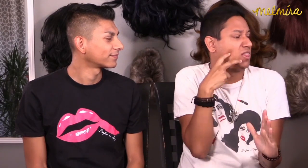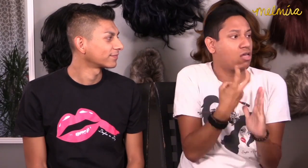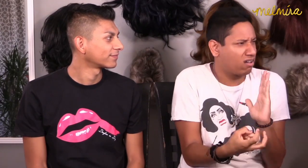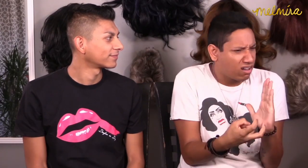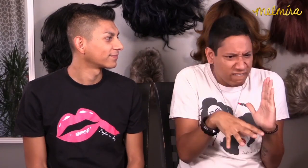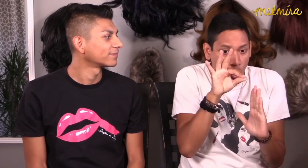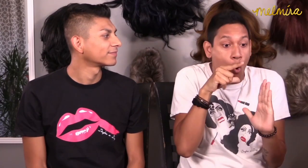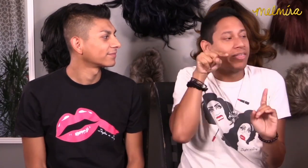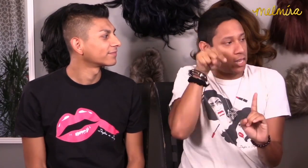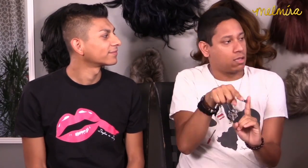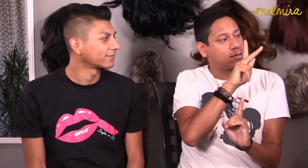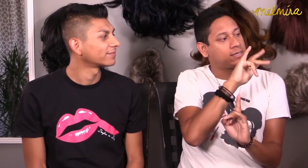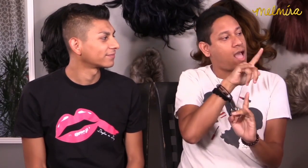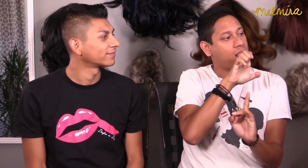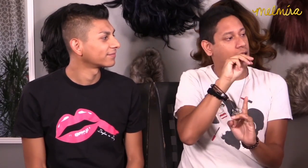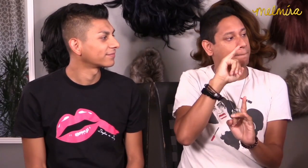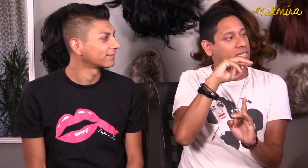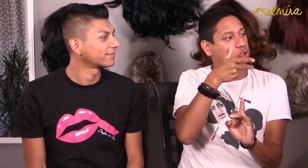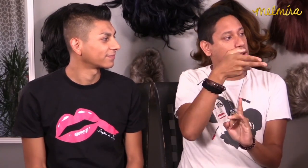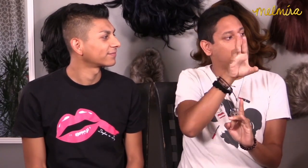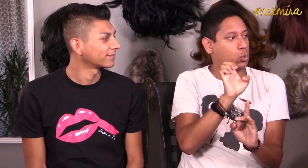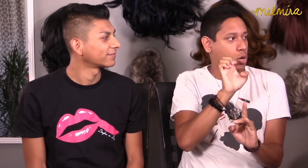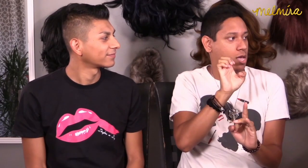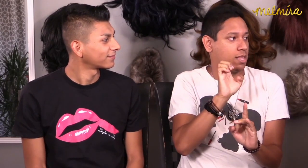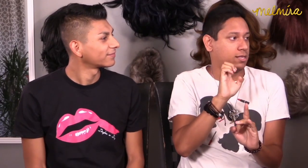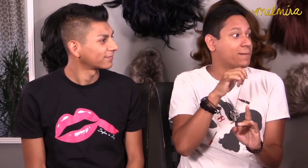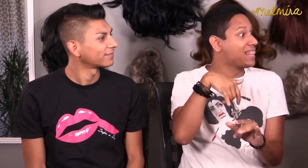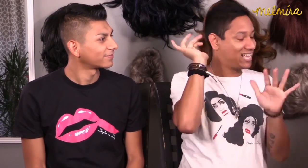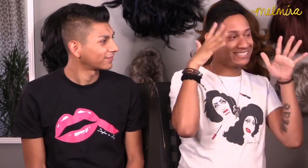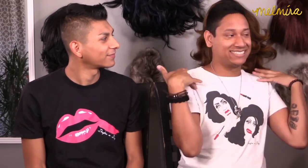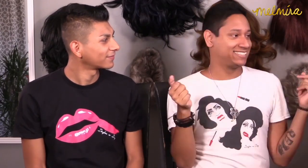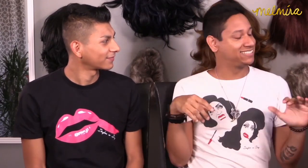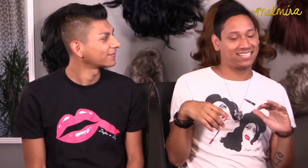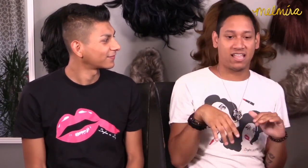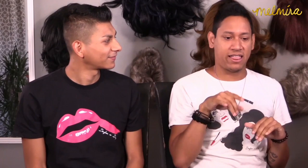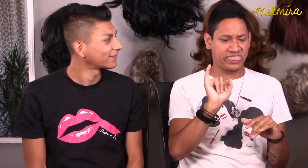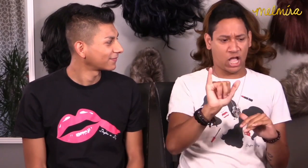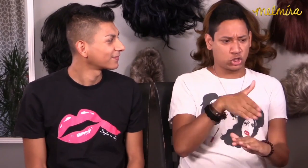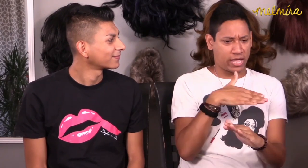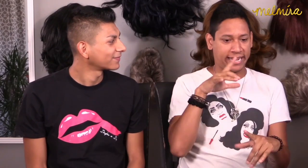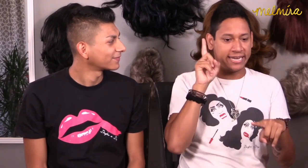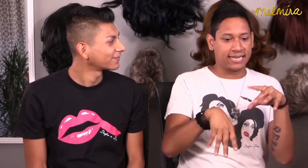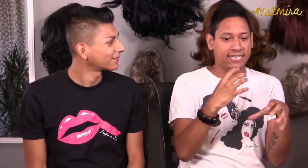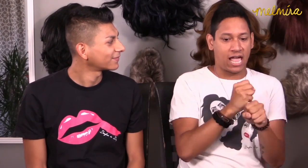music until I fell into her music, she is Kylie Minogue. Yes, her.